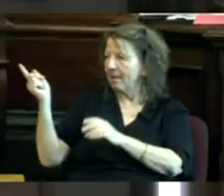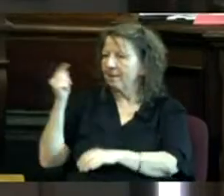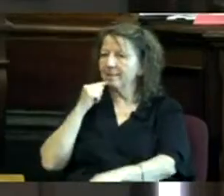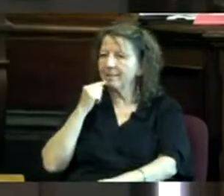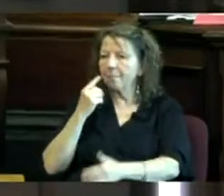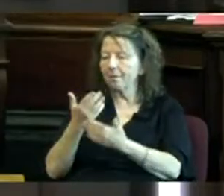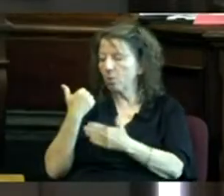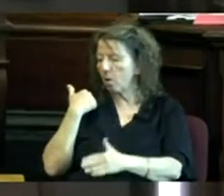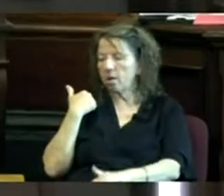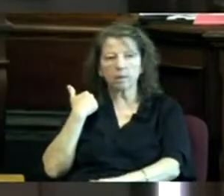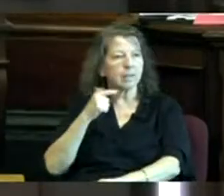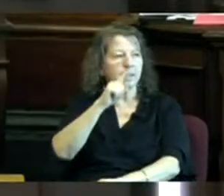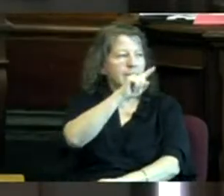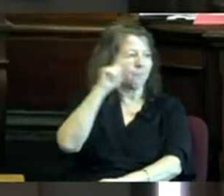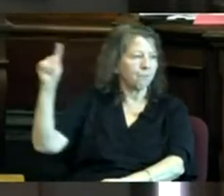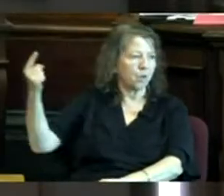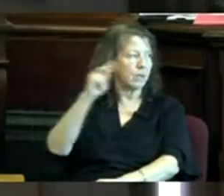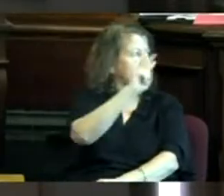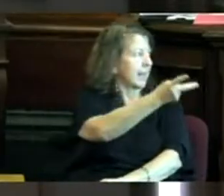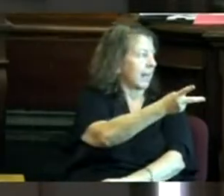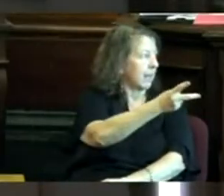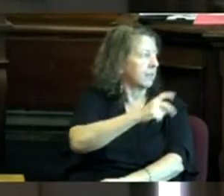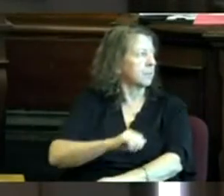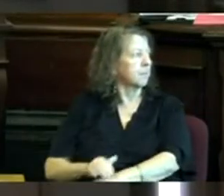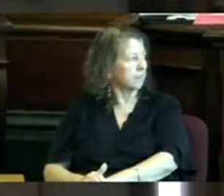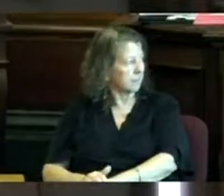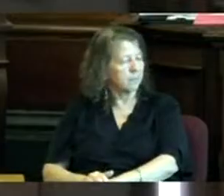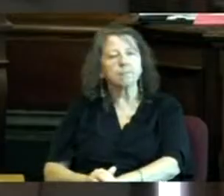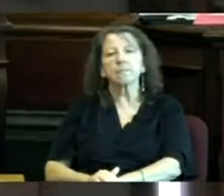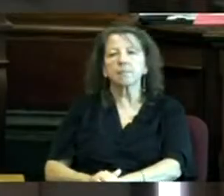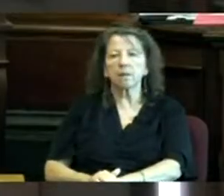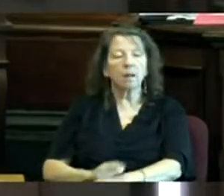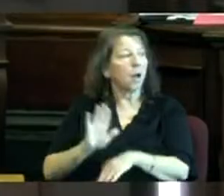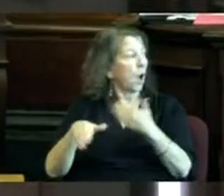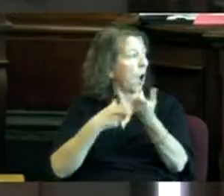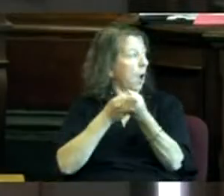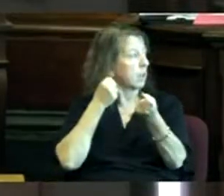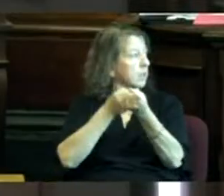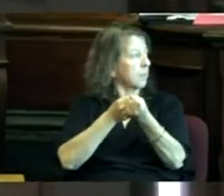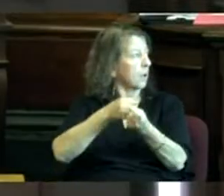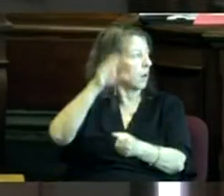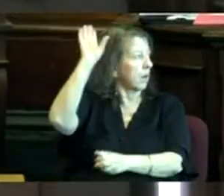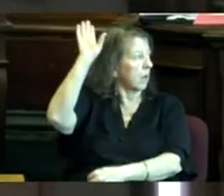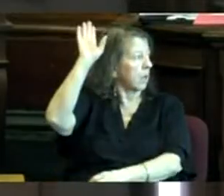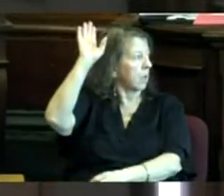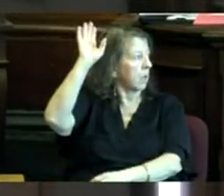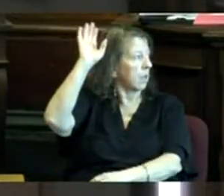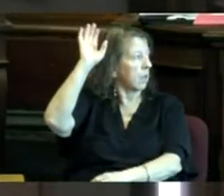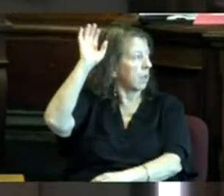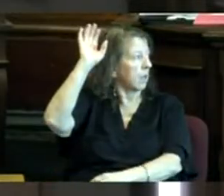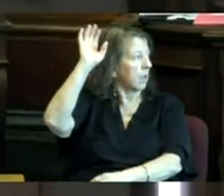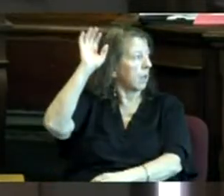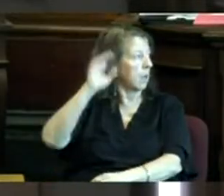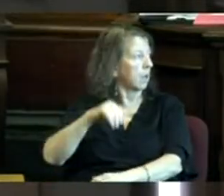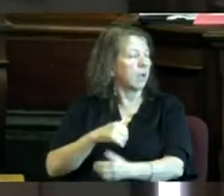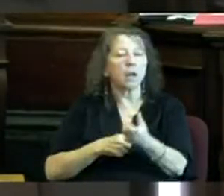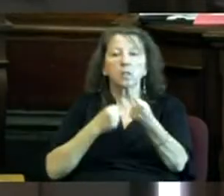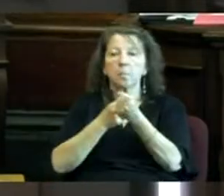forward. I also think first we need to amend instruction number 160. Do I have a motion for the amendment that Council Member Patterson put forward? Second,